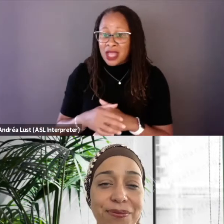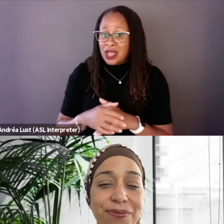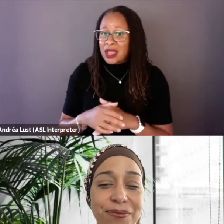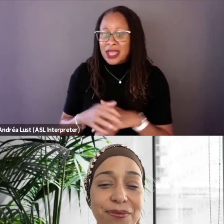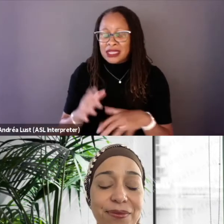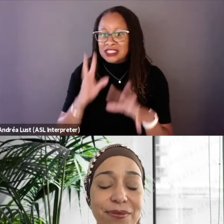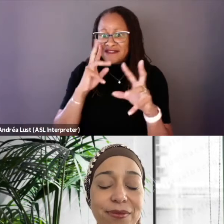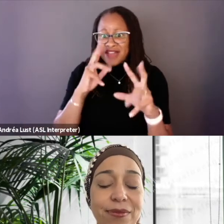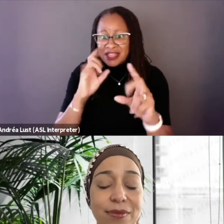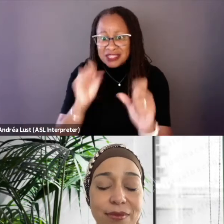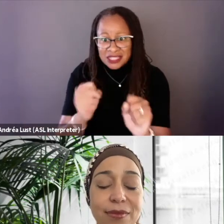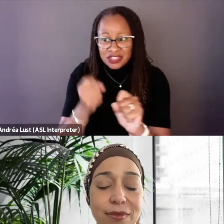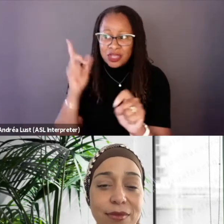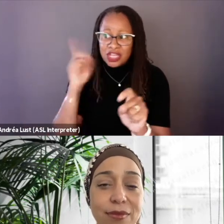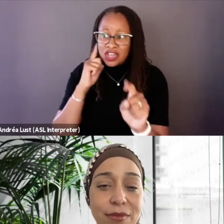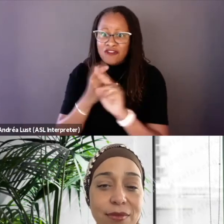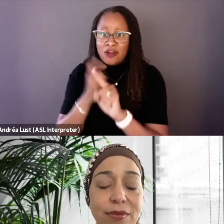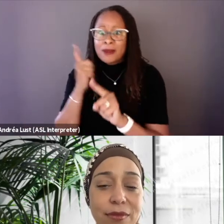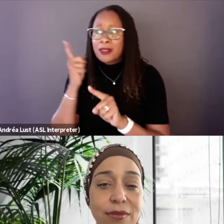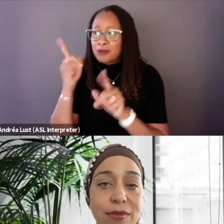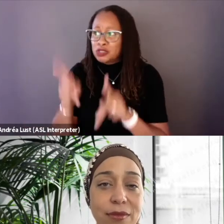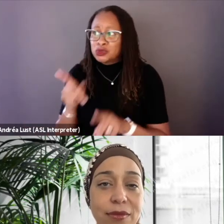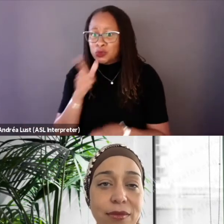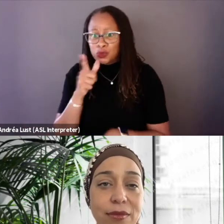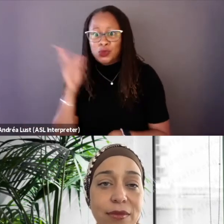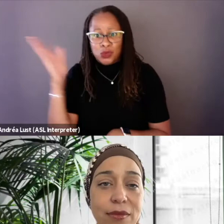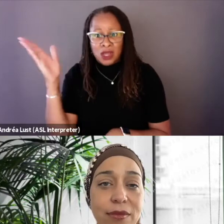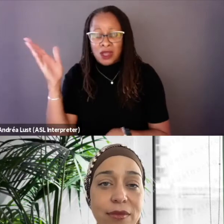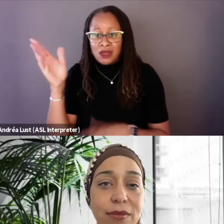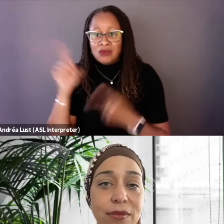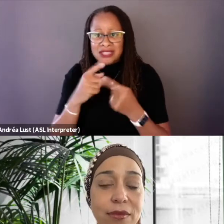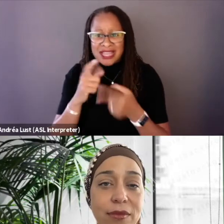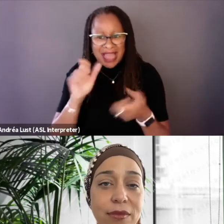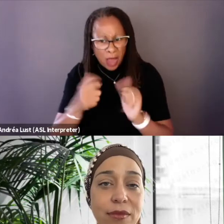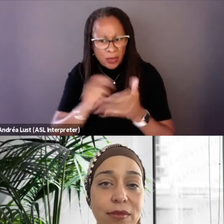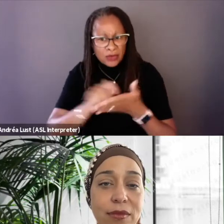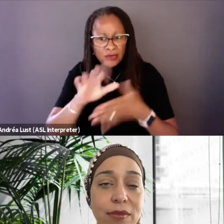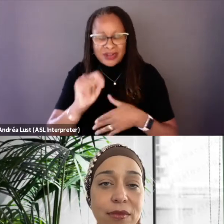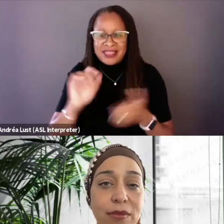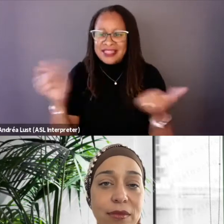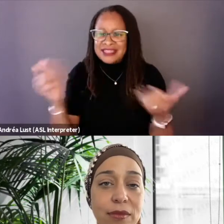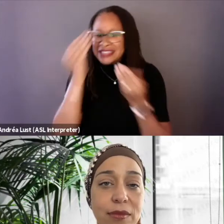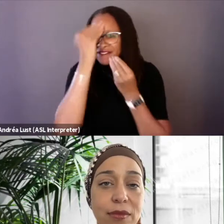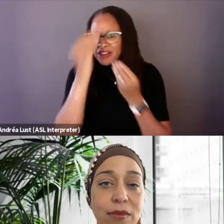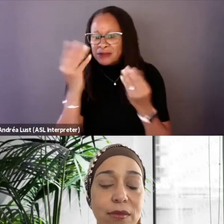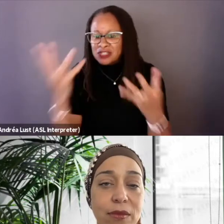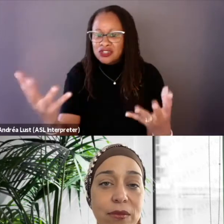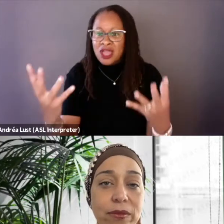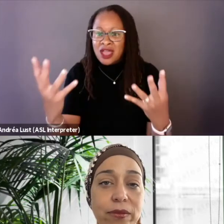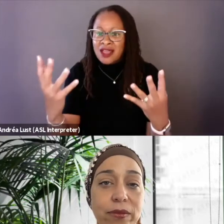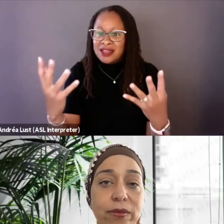and the way in which he wrote that, you know. As this information is finally seeping in there,